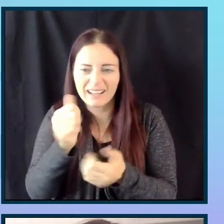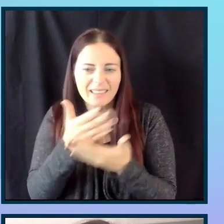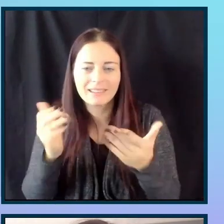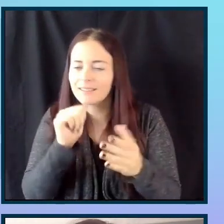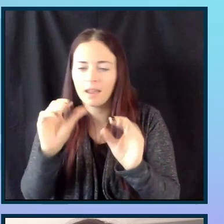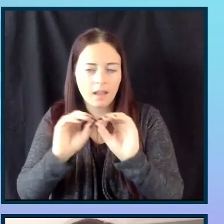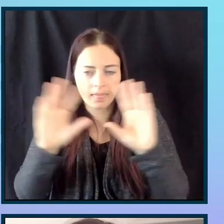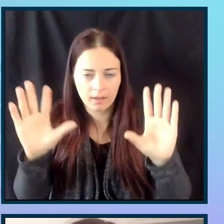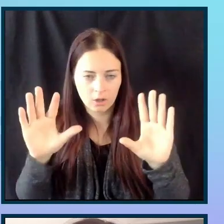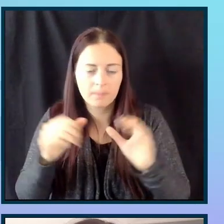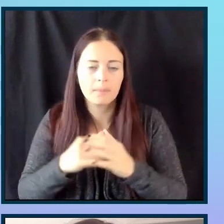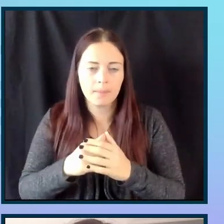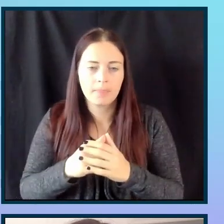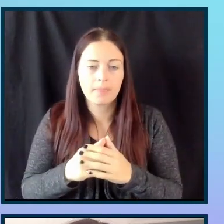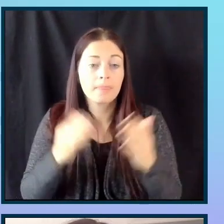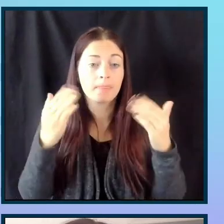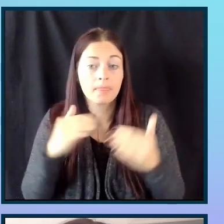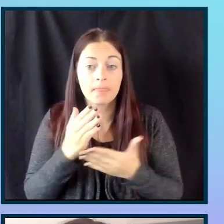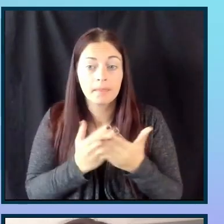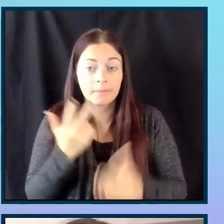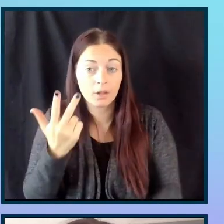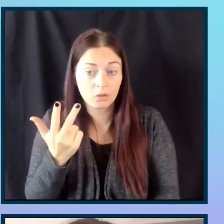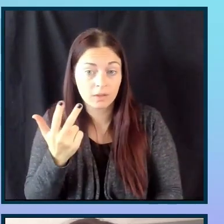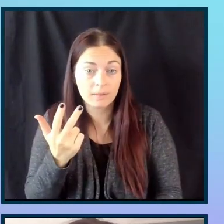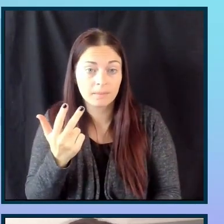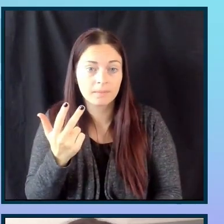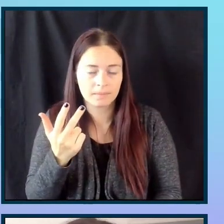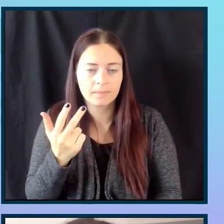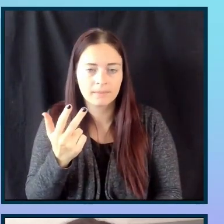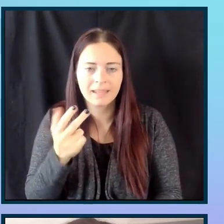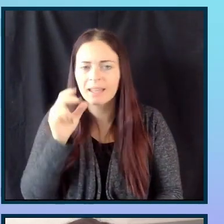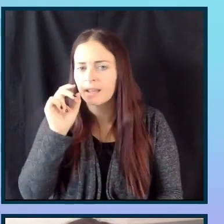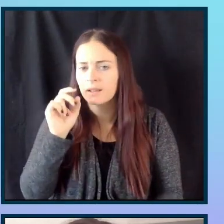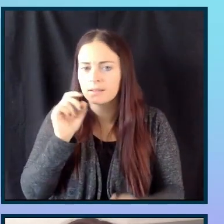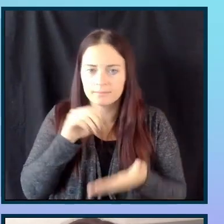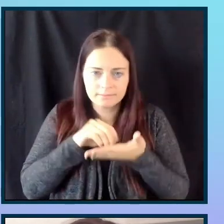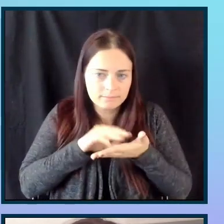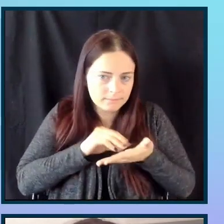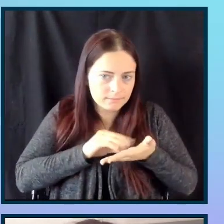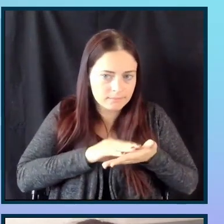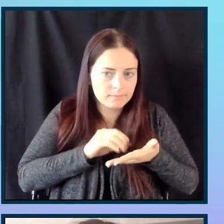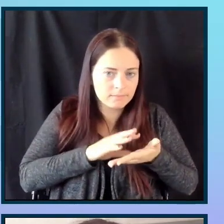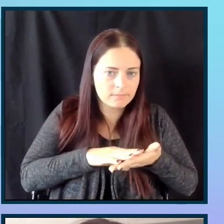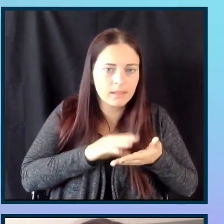In step three, we'll take those notable elements with questionable contrast.